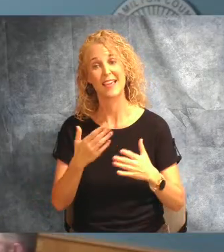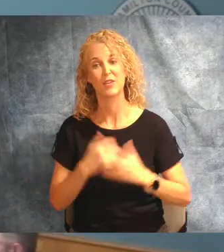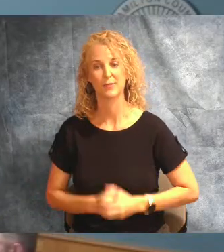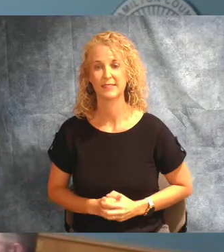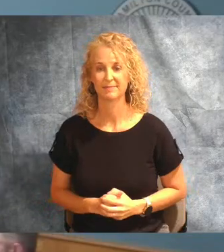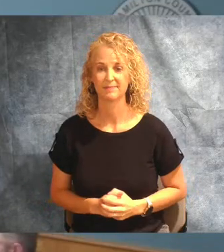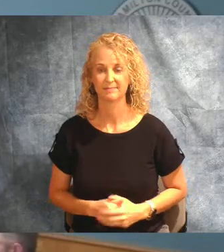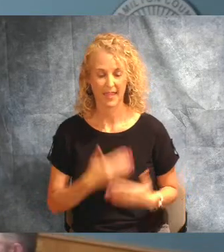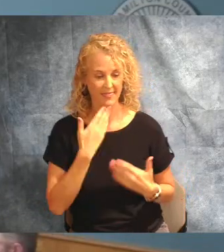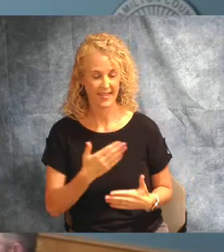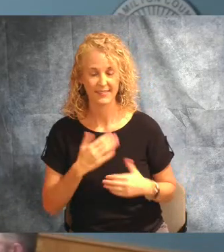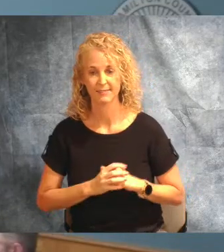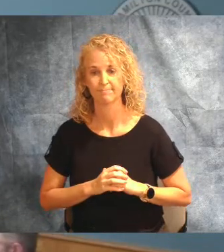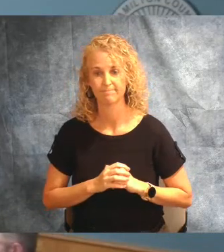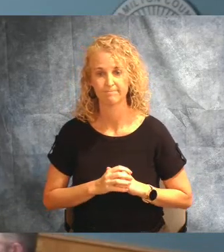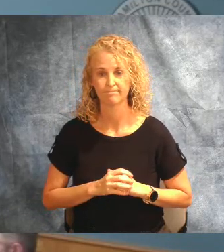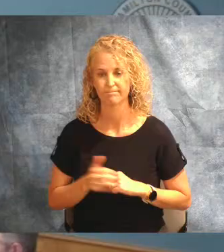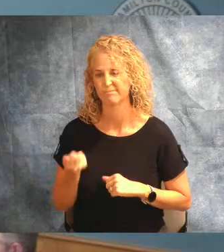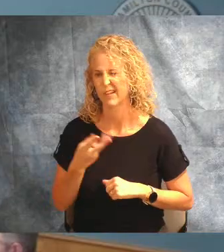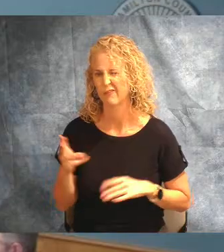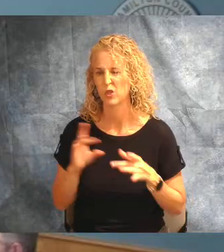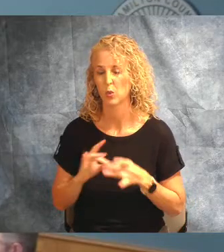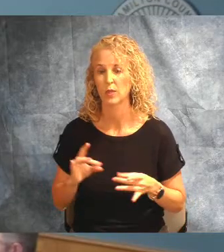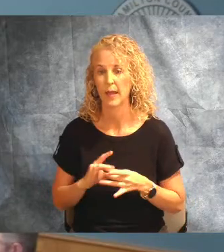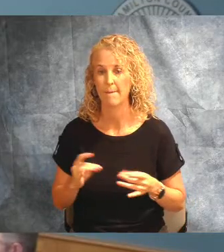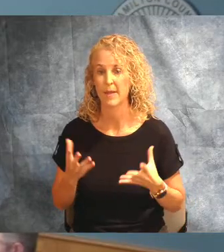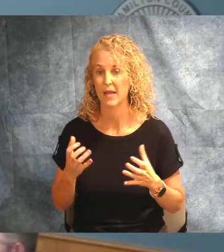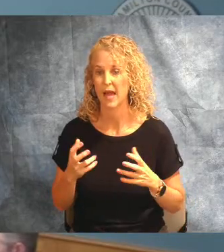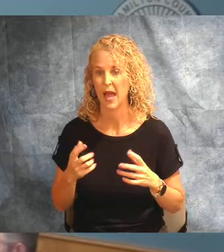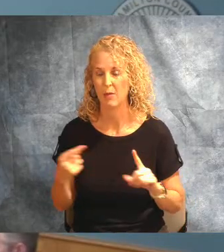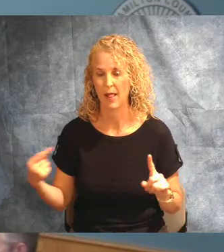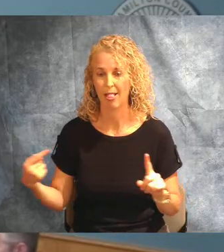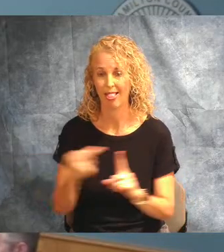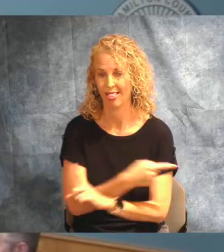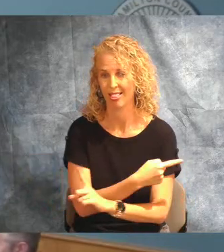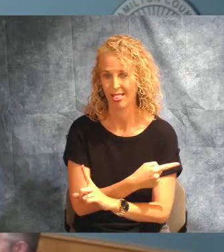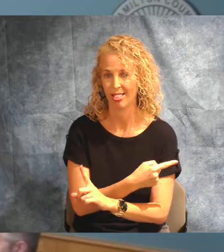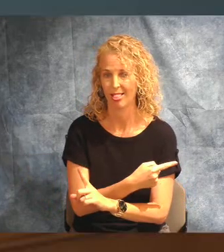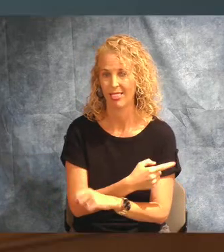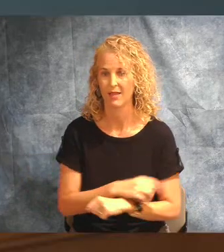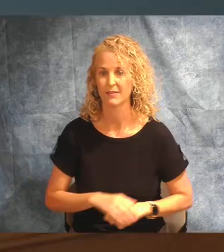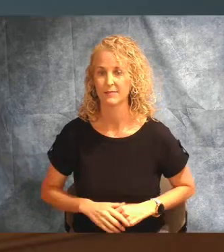Thanks. U, I have a couple comments I wanted to digress just for a minute. Um, we talked about